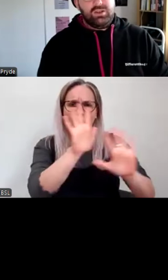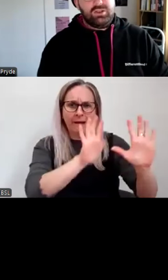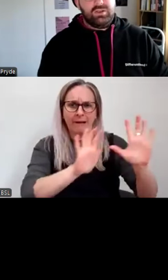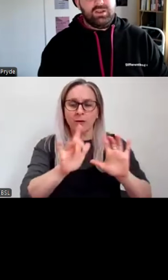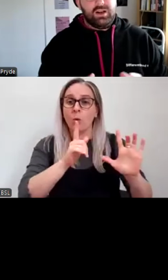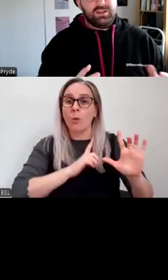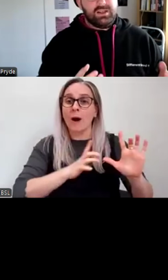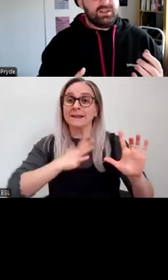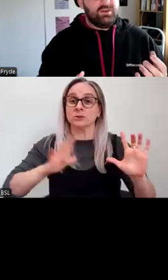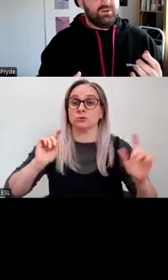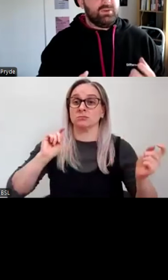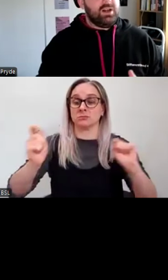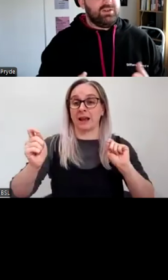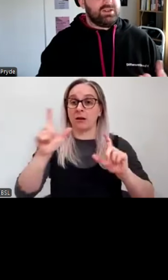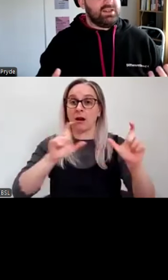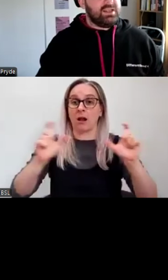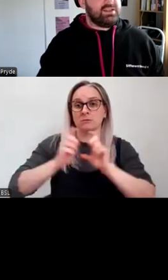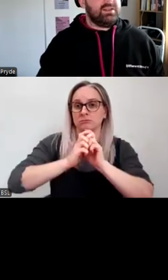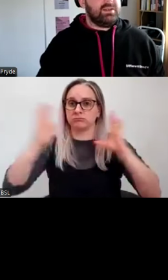we can ensure that our design still work when color doesn't exist